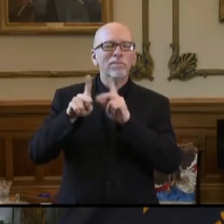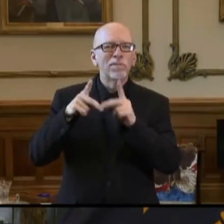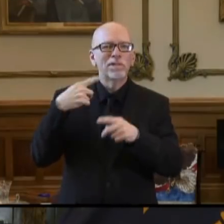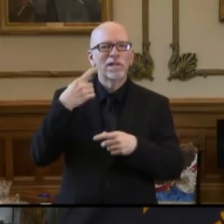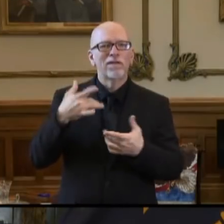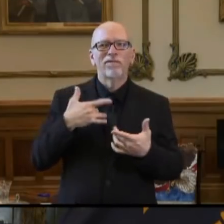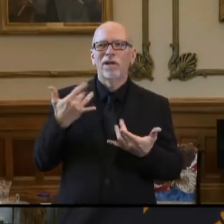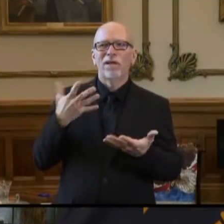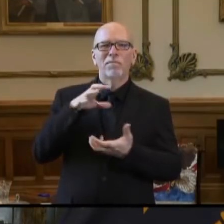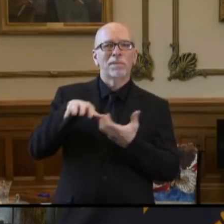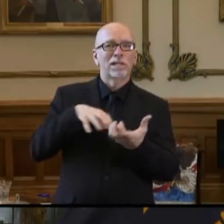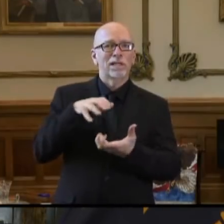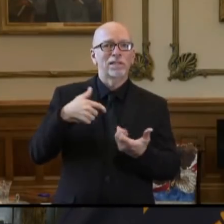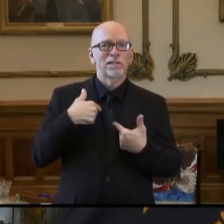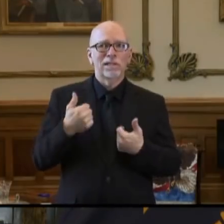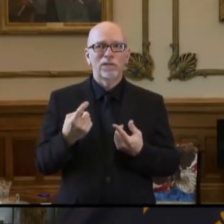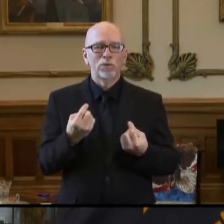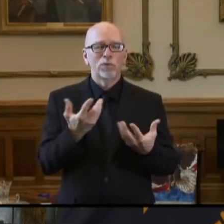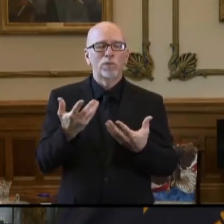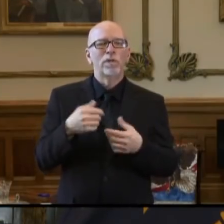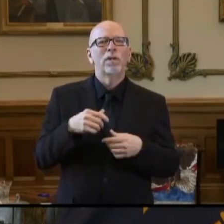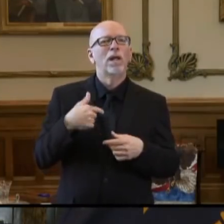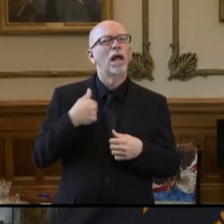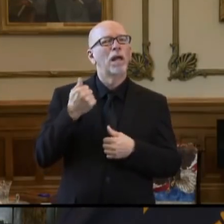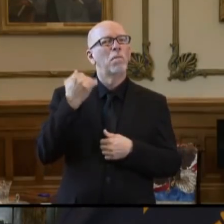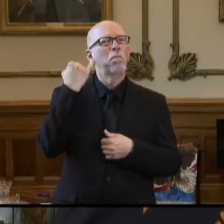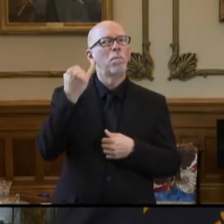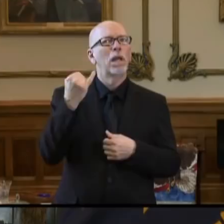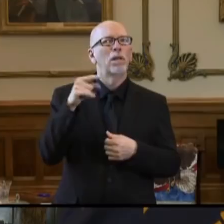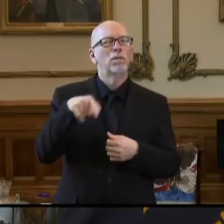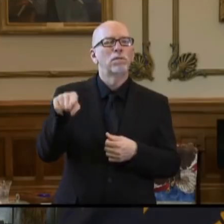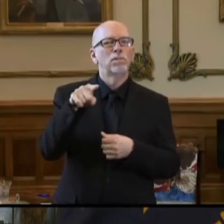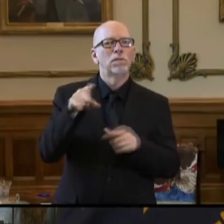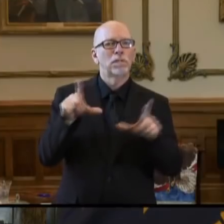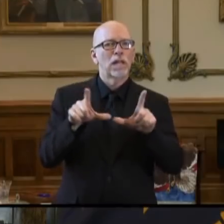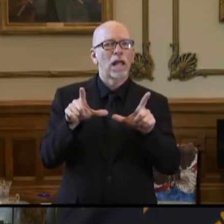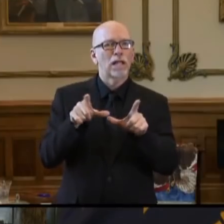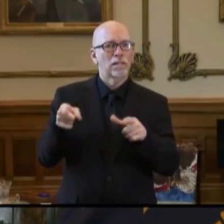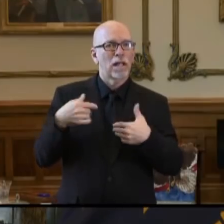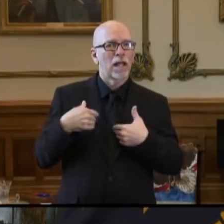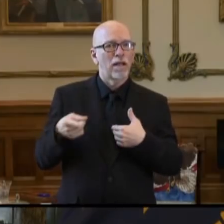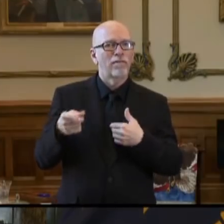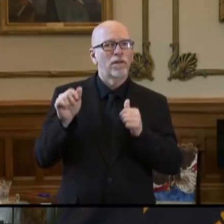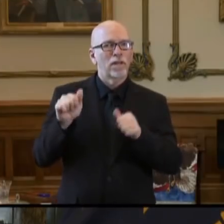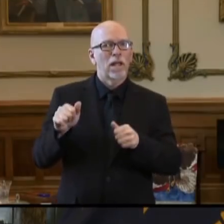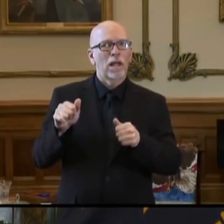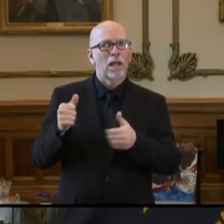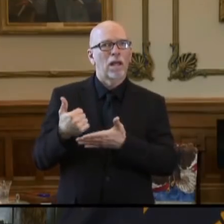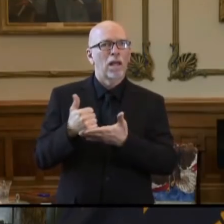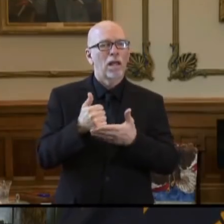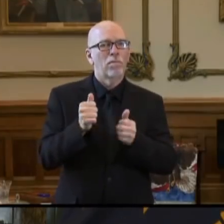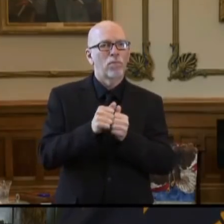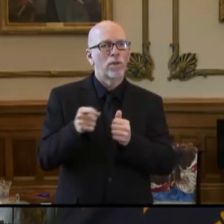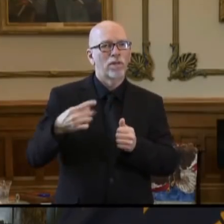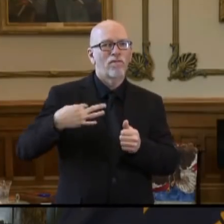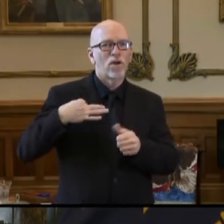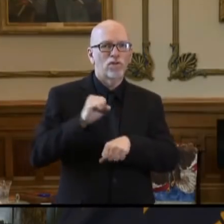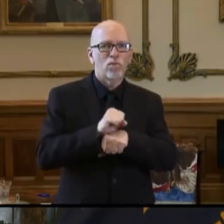EXAMPLE, I LISTEN TO SOME DENTISTS AND DENTAL ASSOCIATES WHO SAID THEY'RE KIND OF MIXED ABOUT WHAT THEY CAN DO AND I